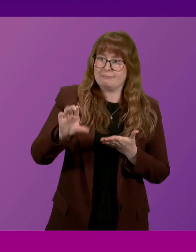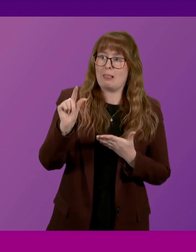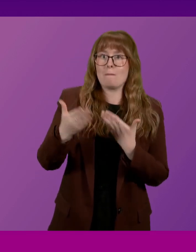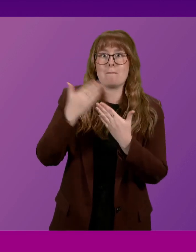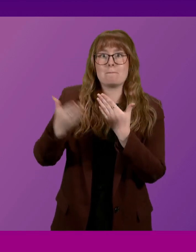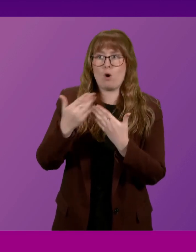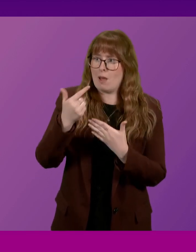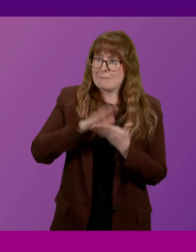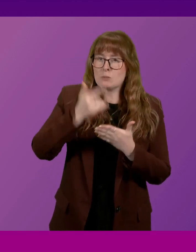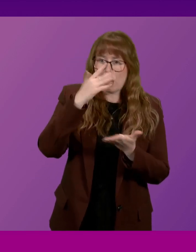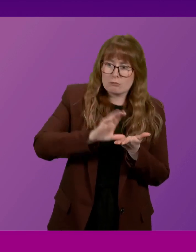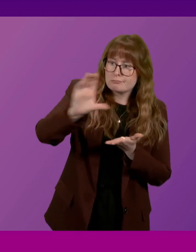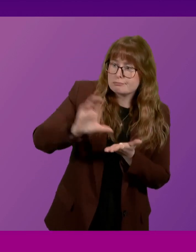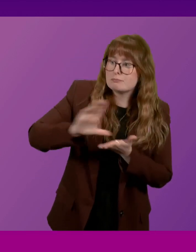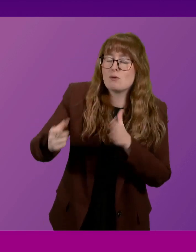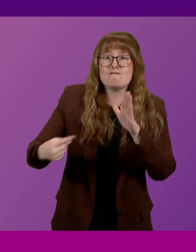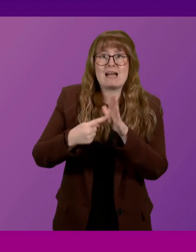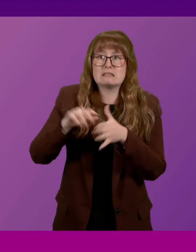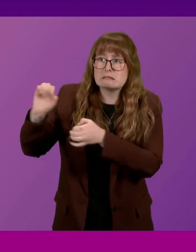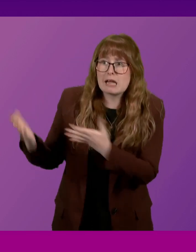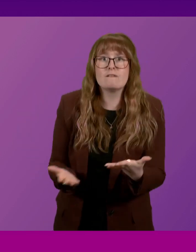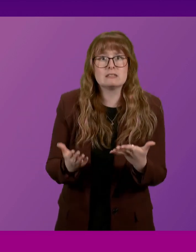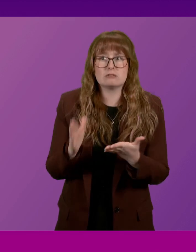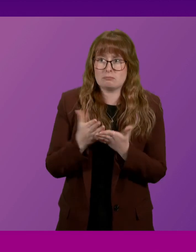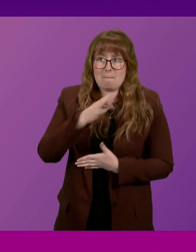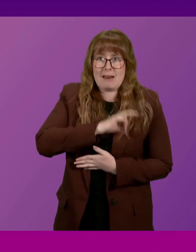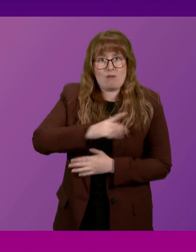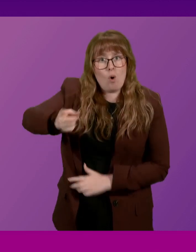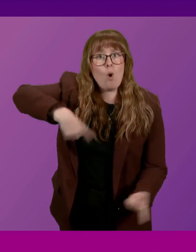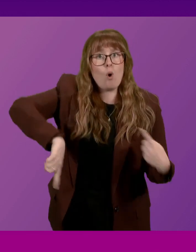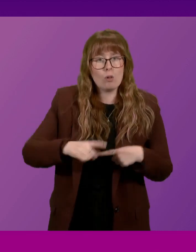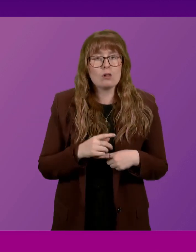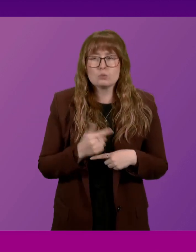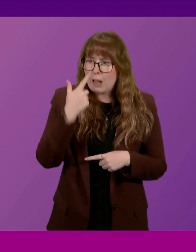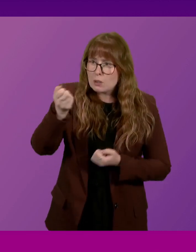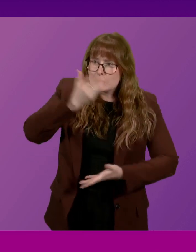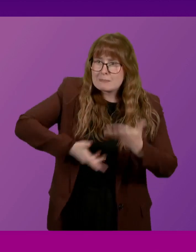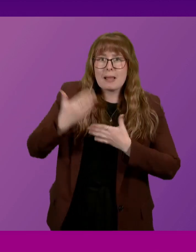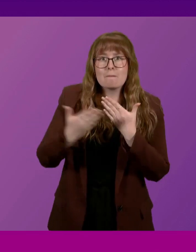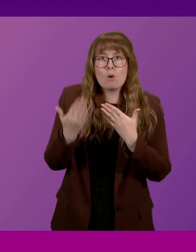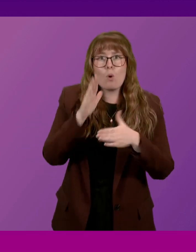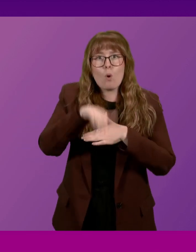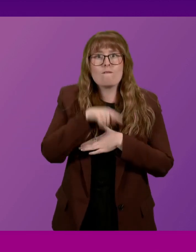vital services that benefit us all. Can the First Minister say more on how our progressive taxation